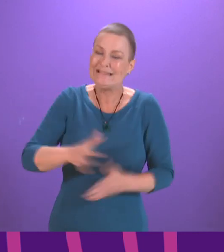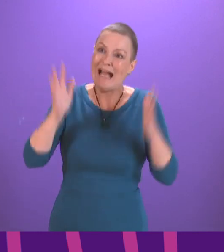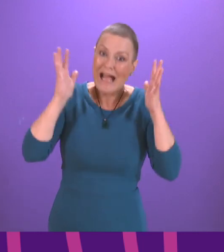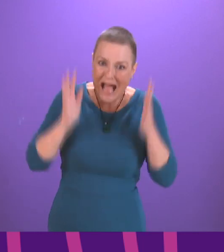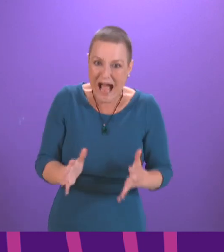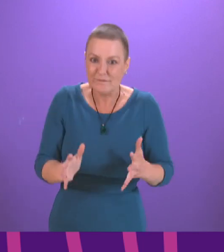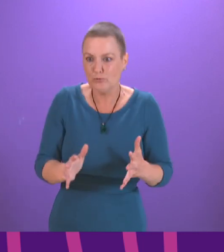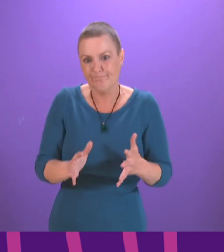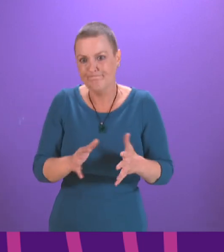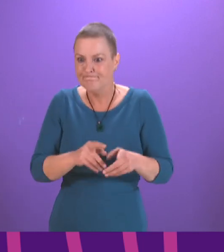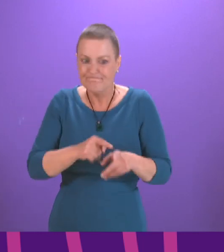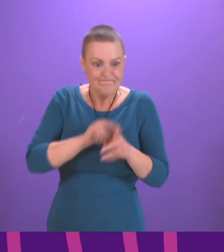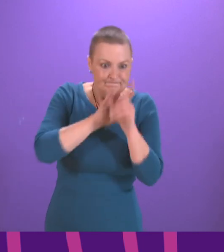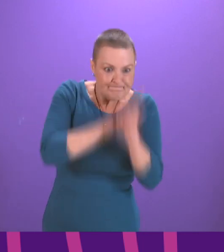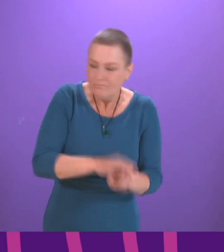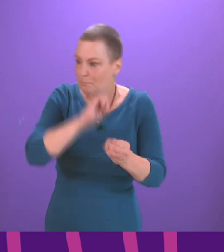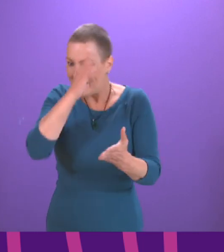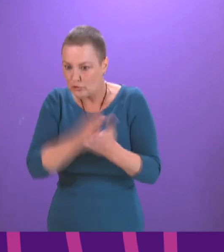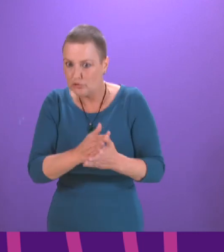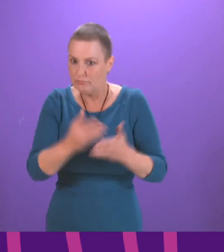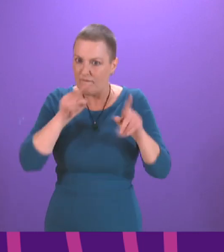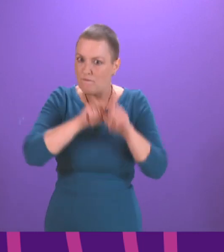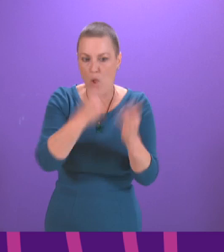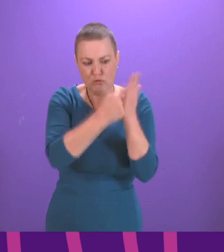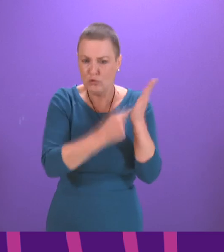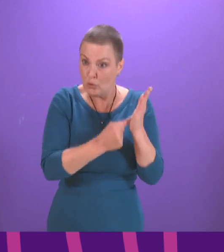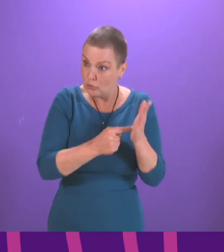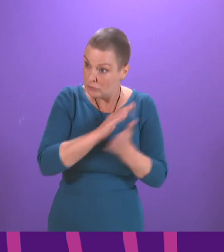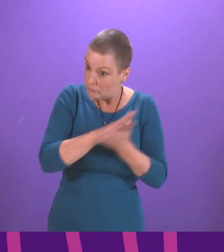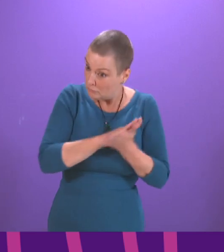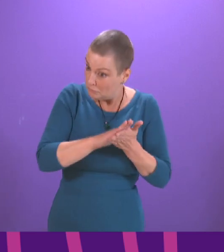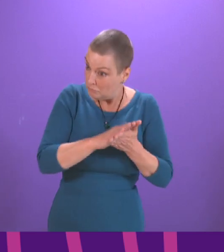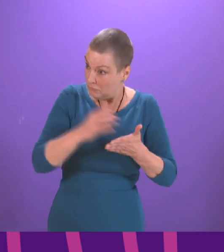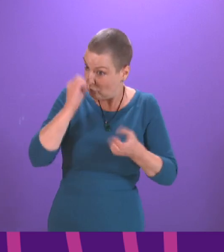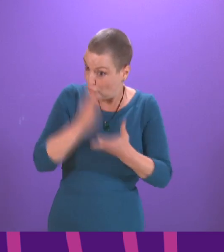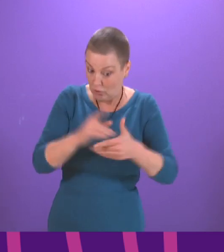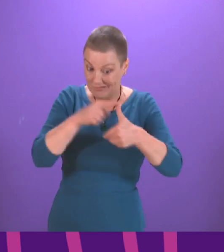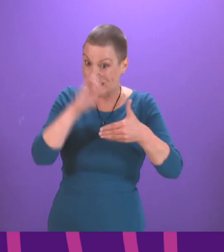to ensure enforcement action—[Interruption.]—at the local level to make the new framework operate successfully?